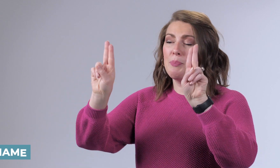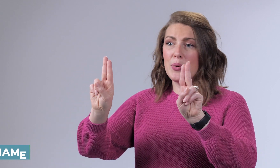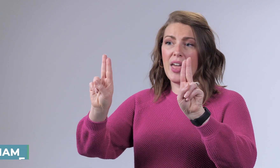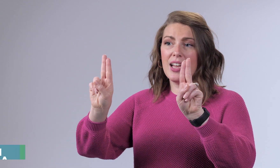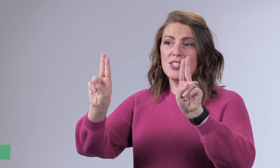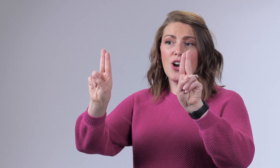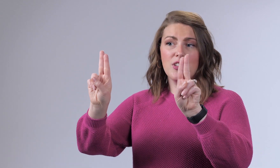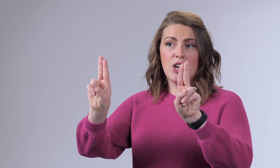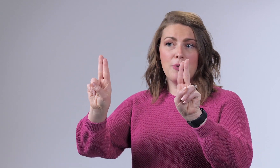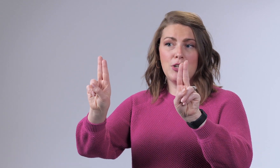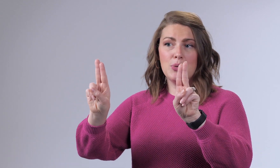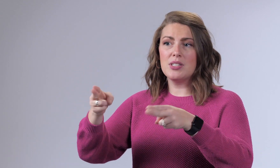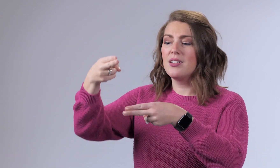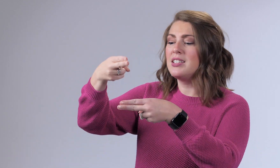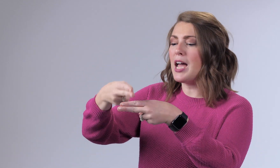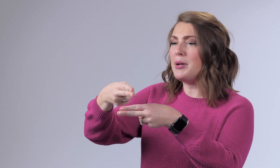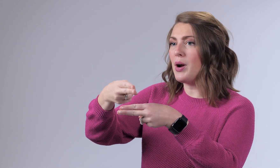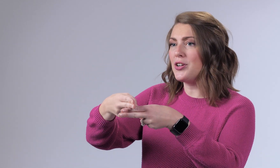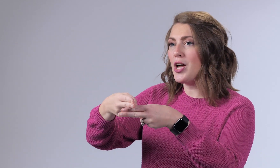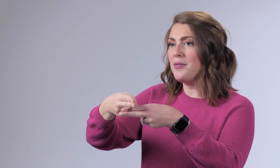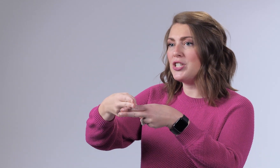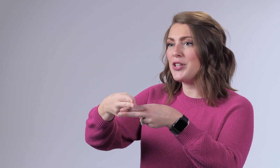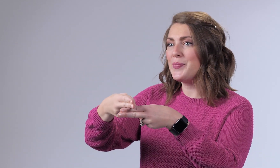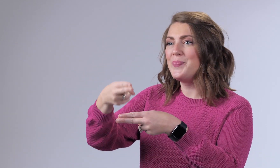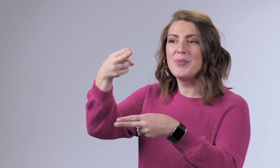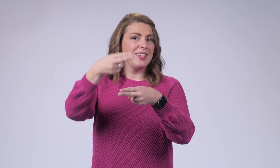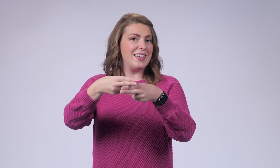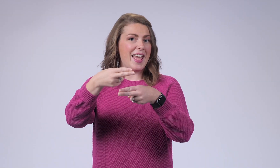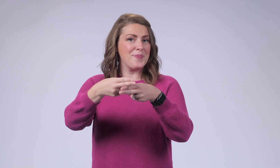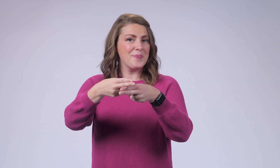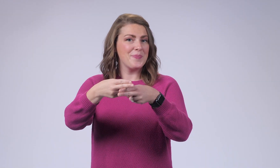Both hands are the shape of use. Tapping right on top of each other. Name